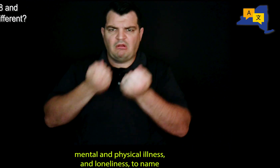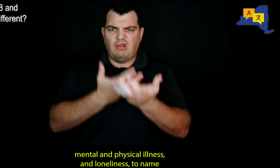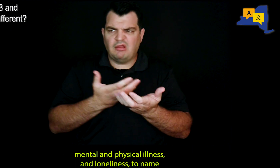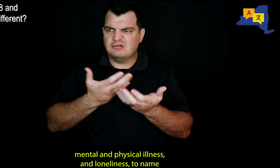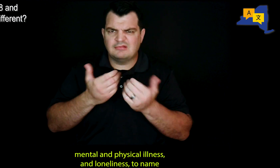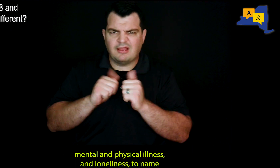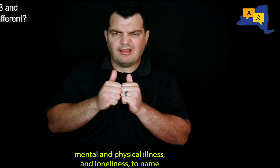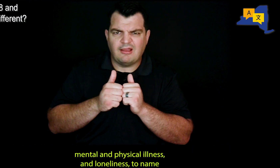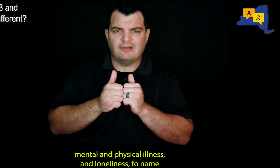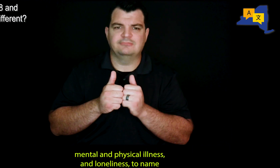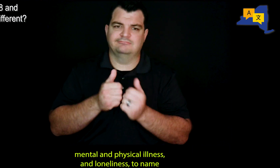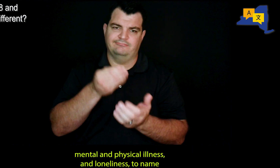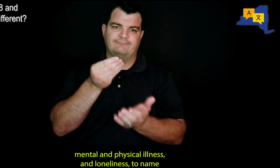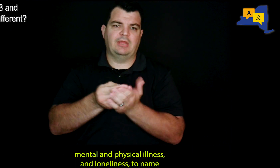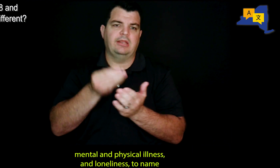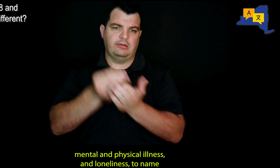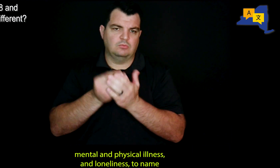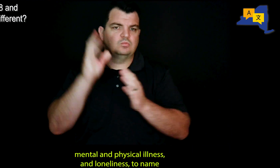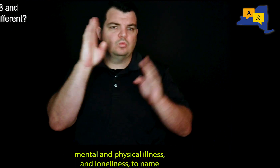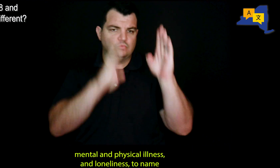mental and physical illness, and loneliness, to name